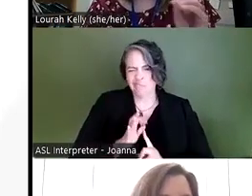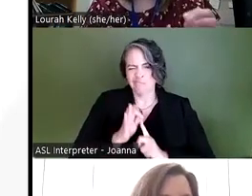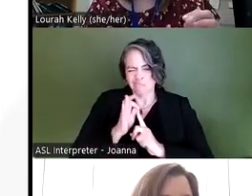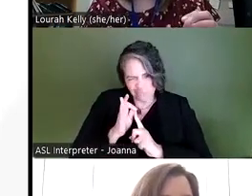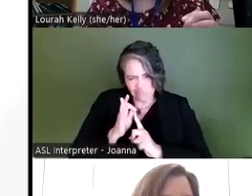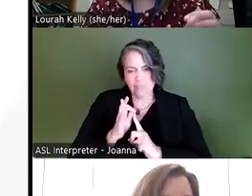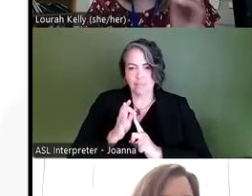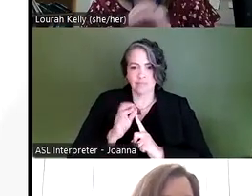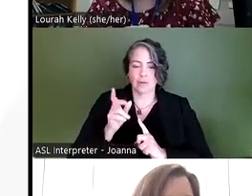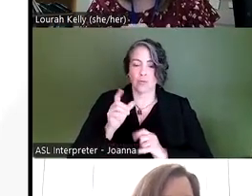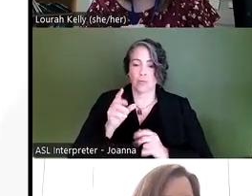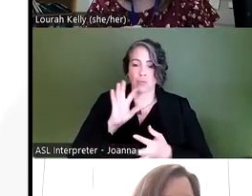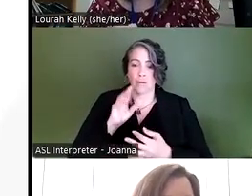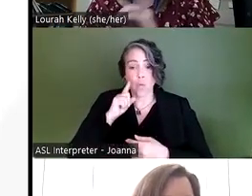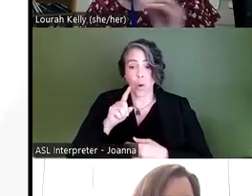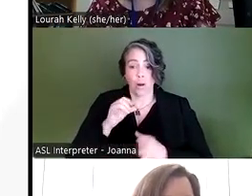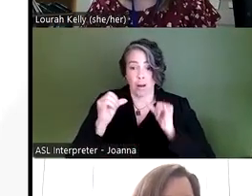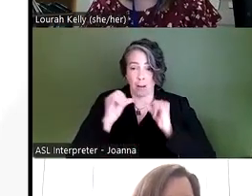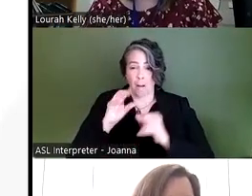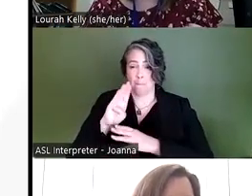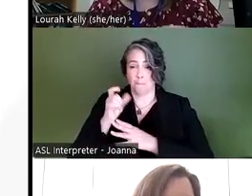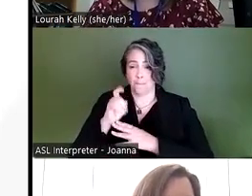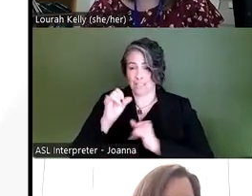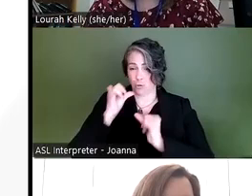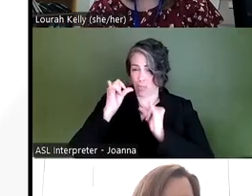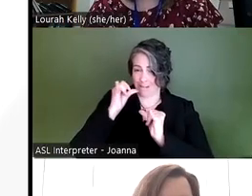binge drinking and suicidal thoughts, and alcohol use disorder and suicidal